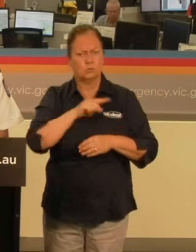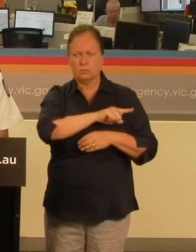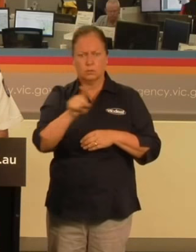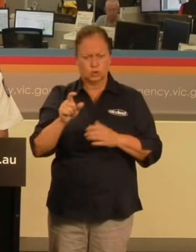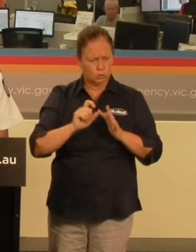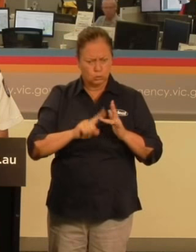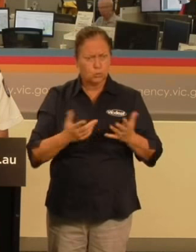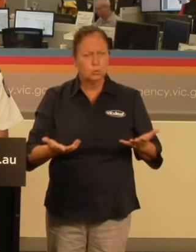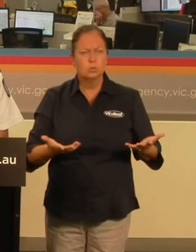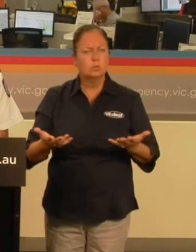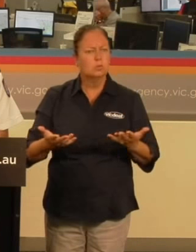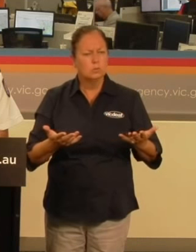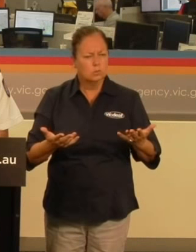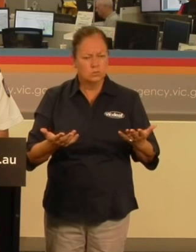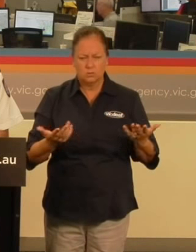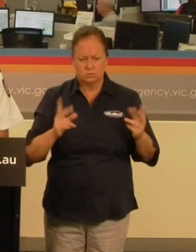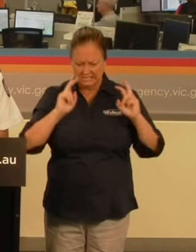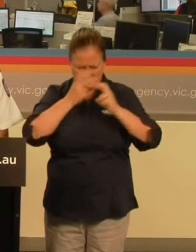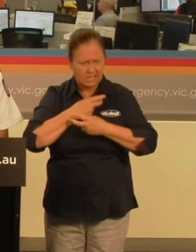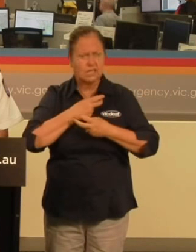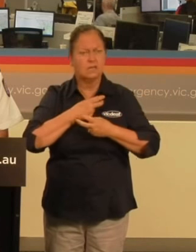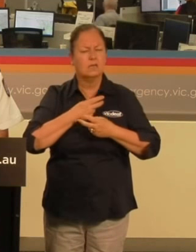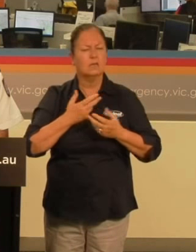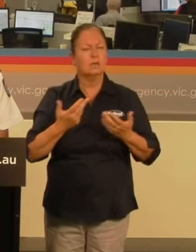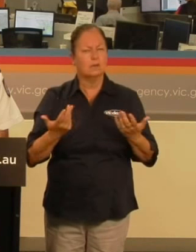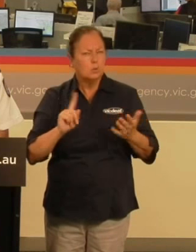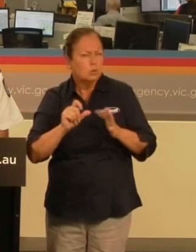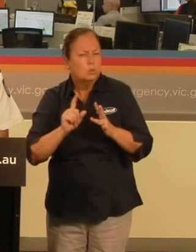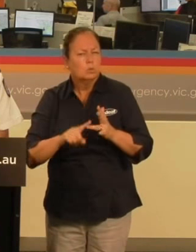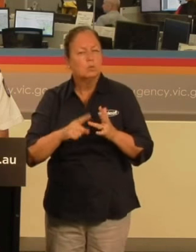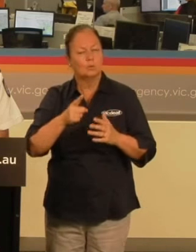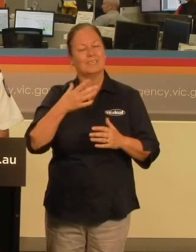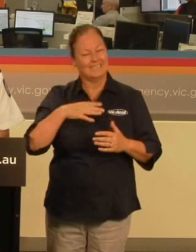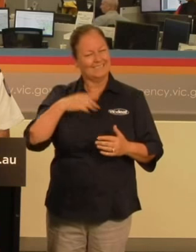they react and behave and obviously that's a time to think about that now so